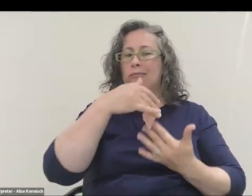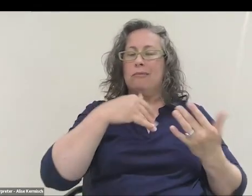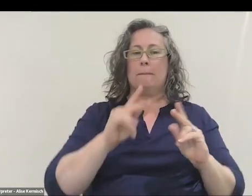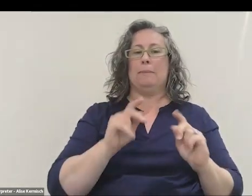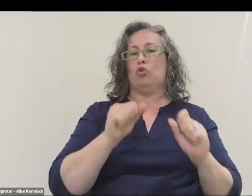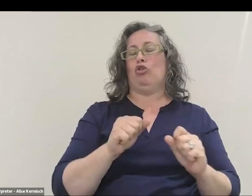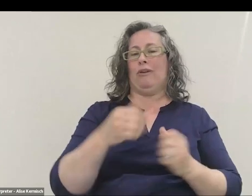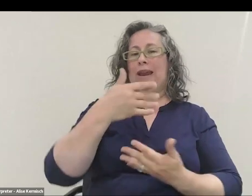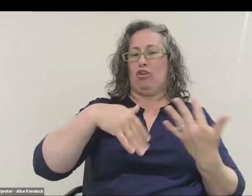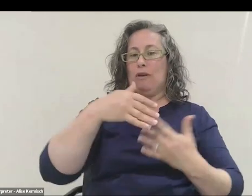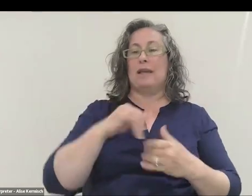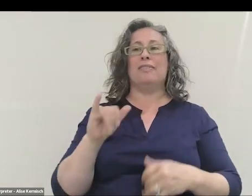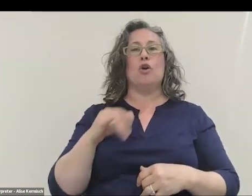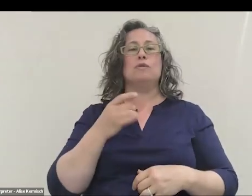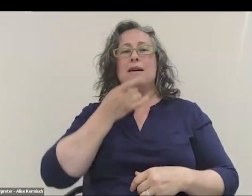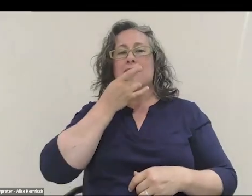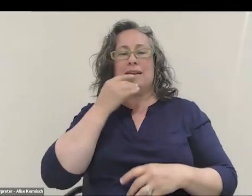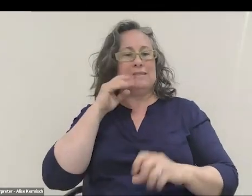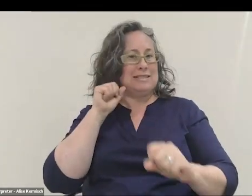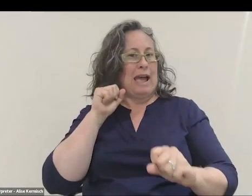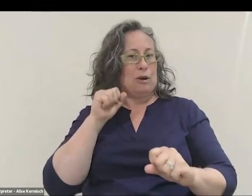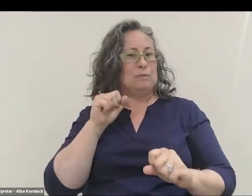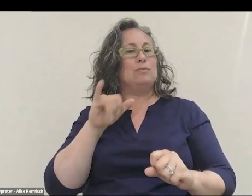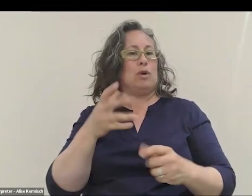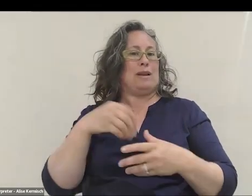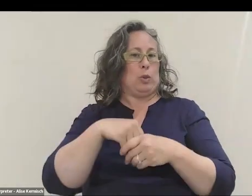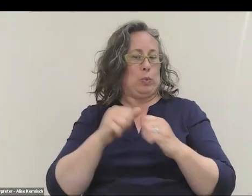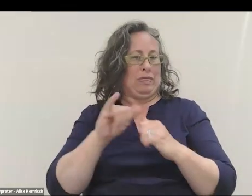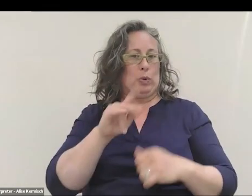The light sound was part of those Eclipse kits.